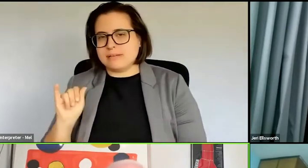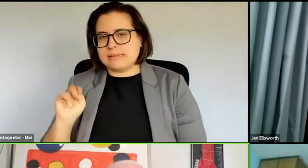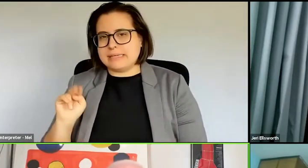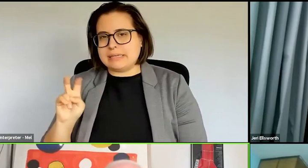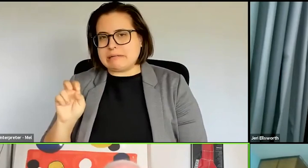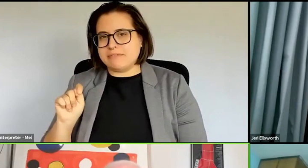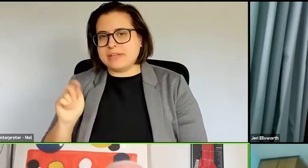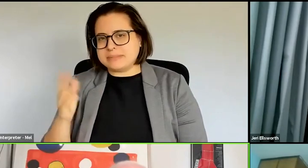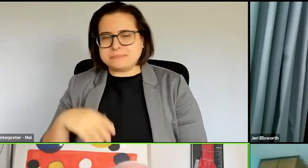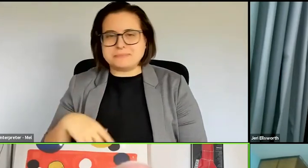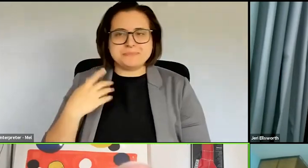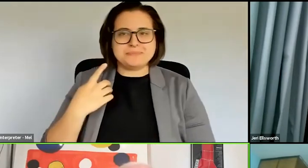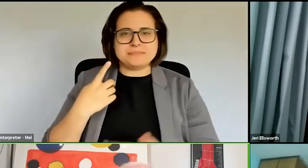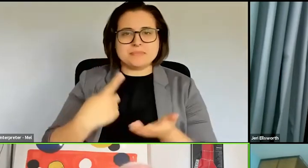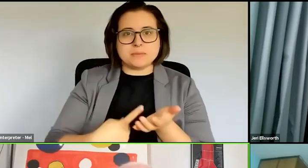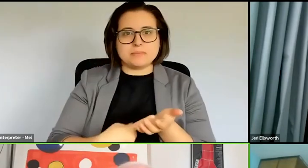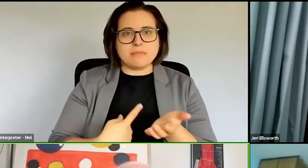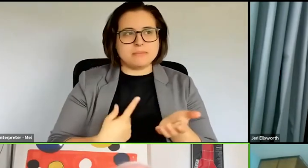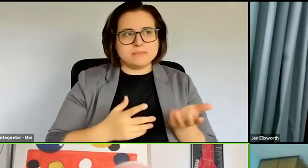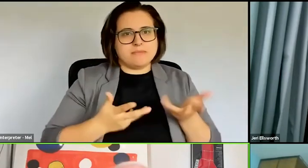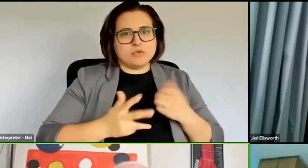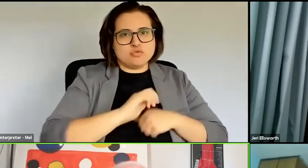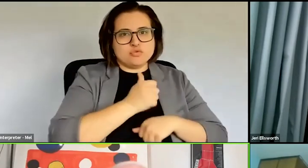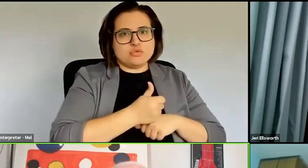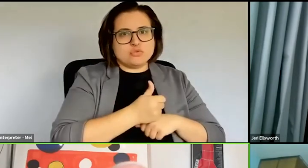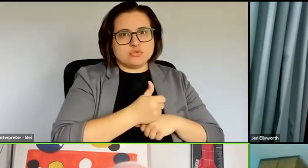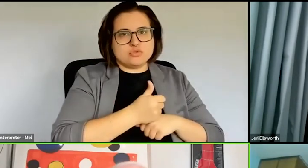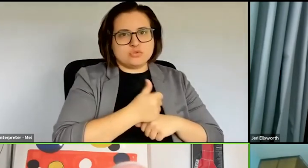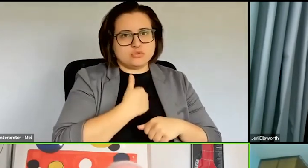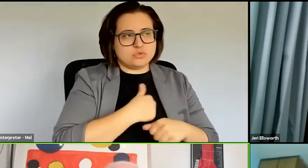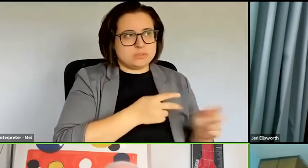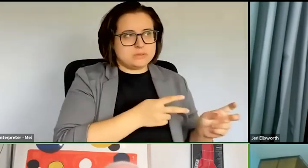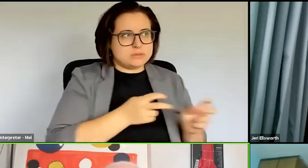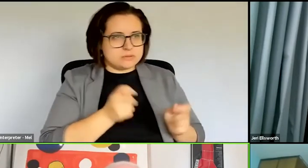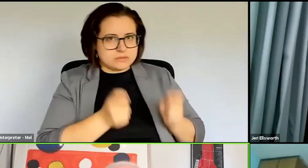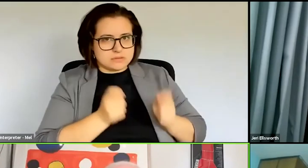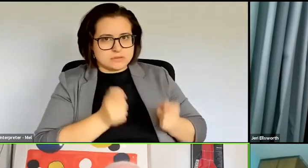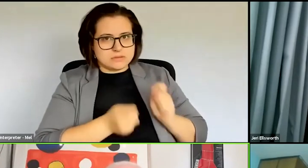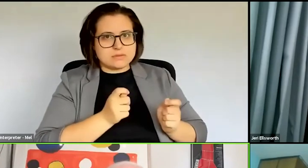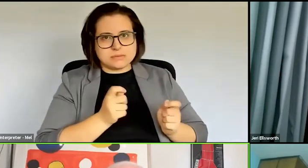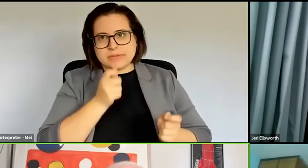it's a change of something existing. I think the single biggest enemy to innovation is consensus,